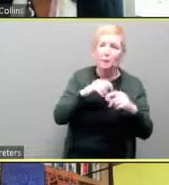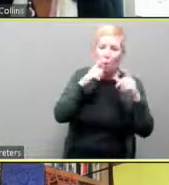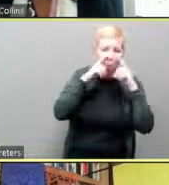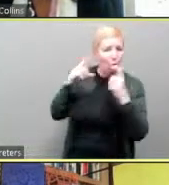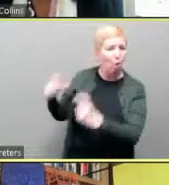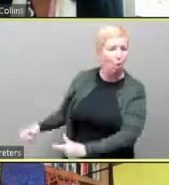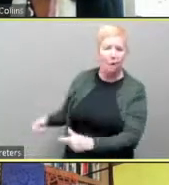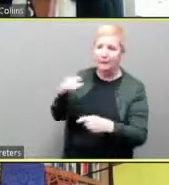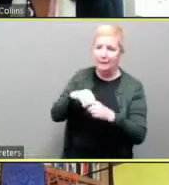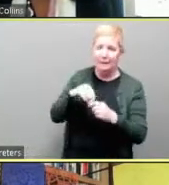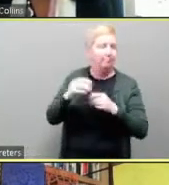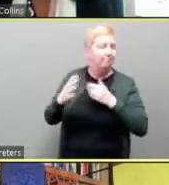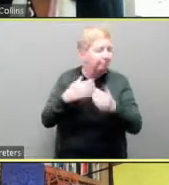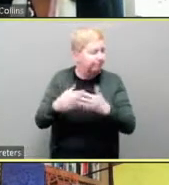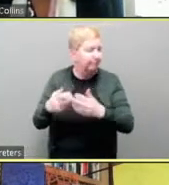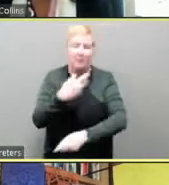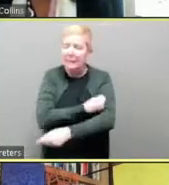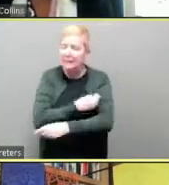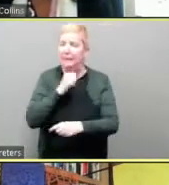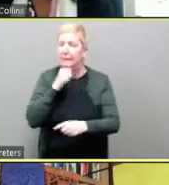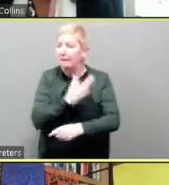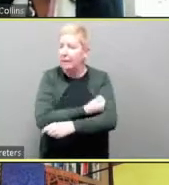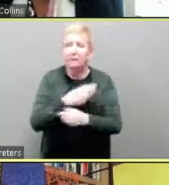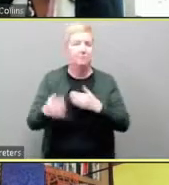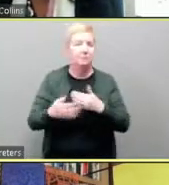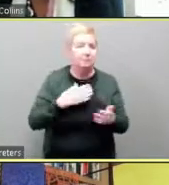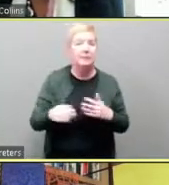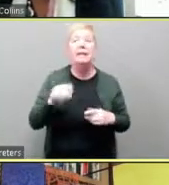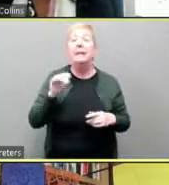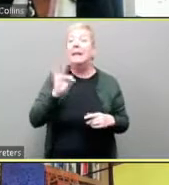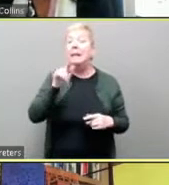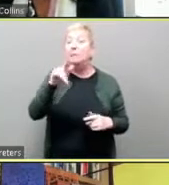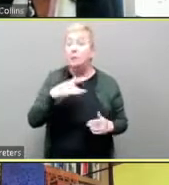you're sick, have any symptoms or think you may be exposed to someone who has